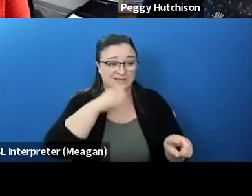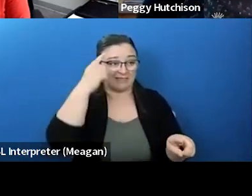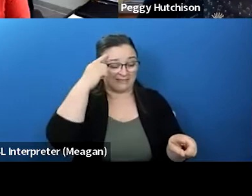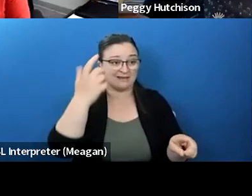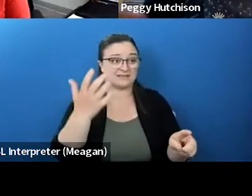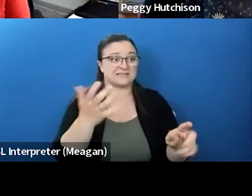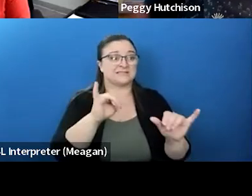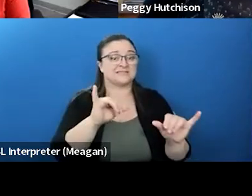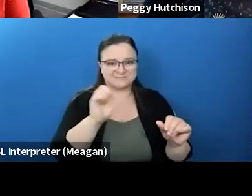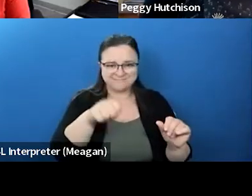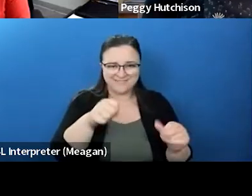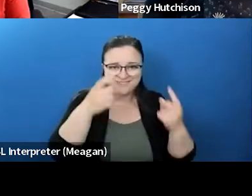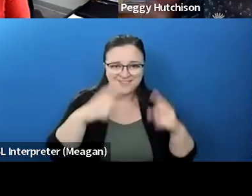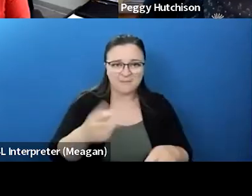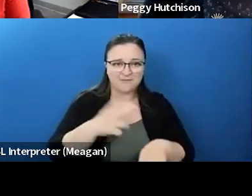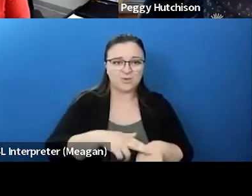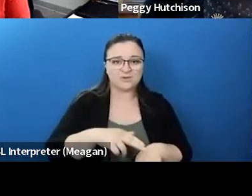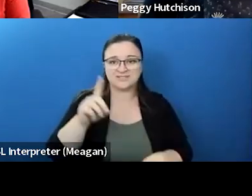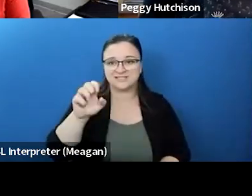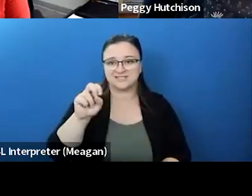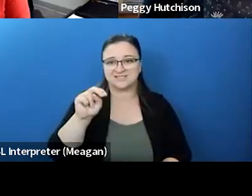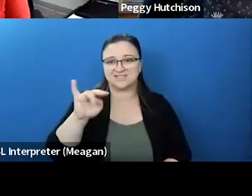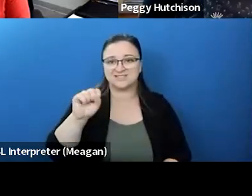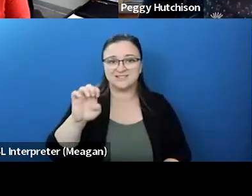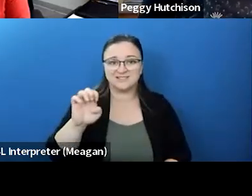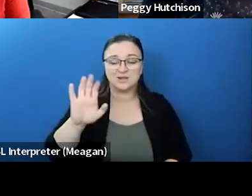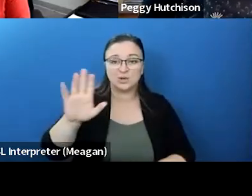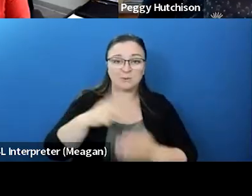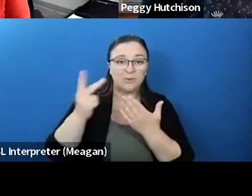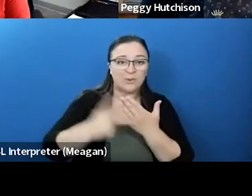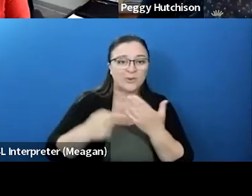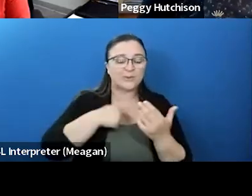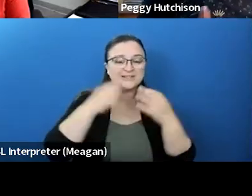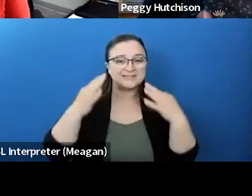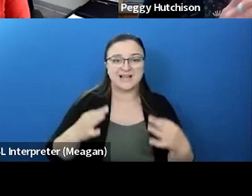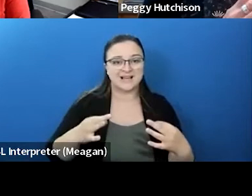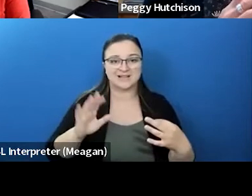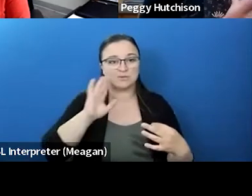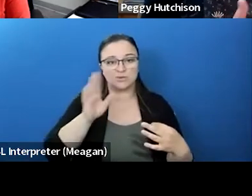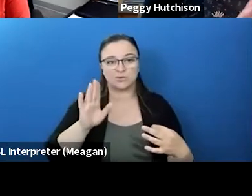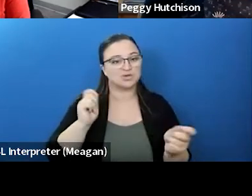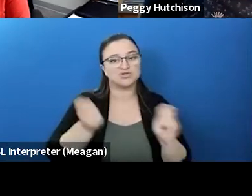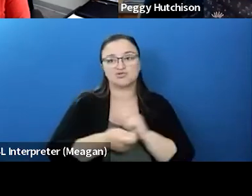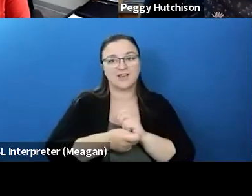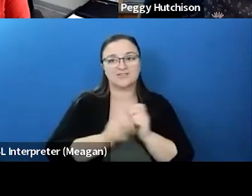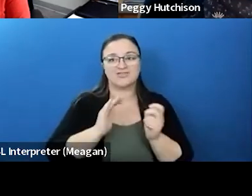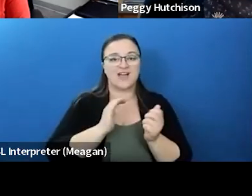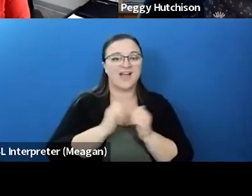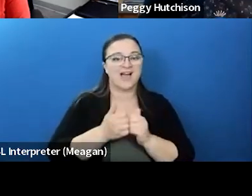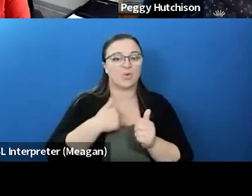for one program and it was Denise's program, we decided we were just gonna change how we recruited staff.